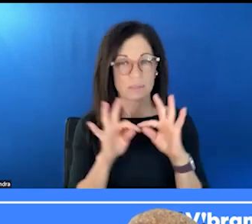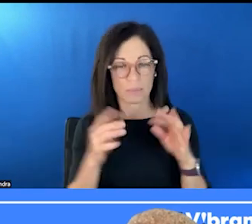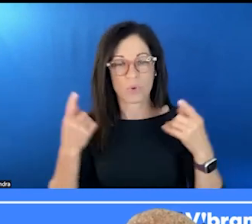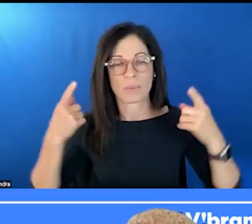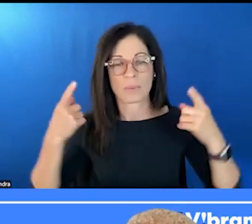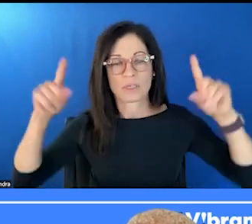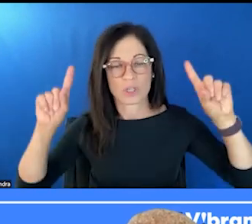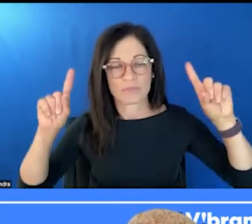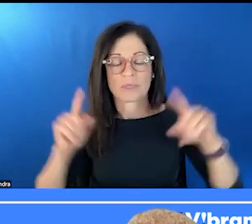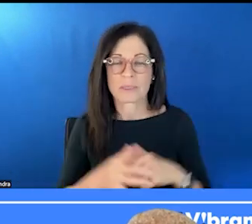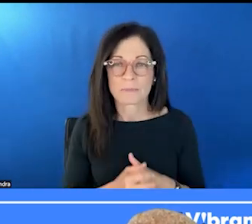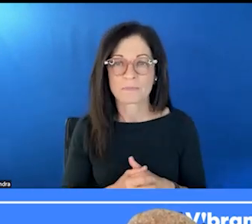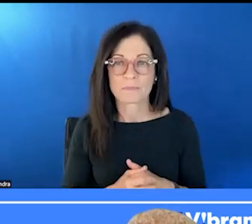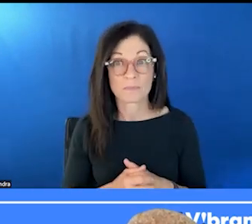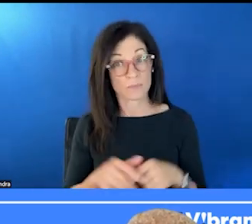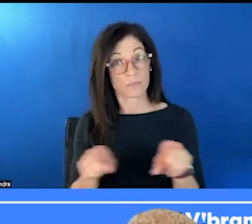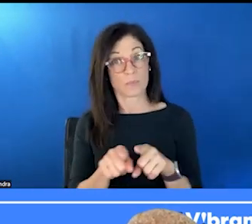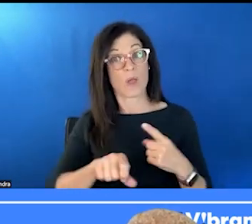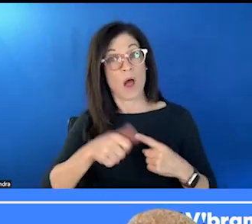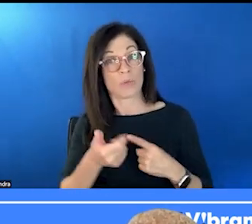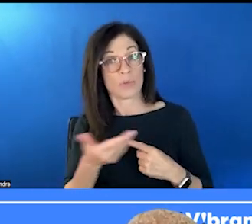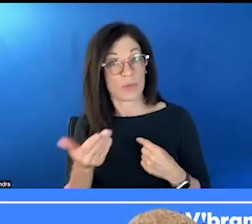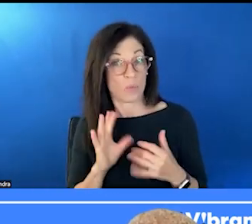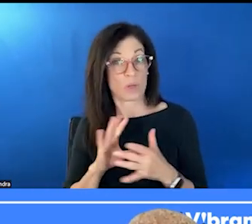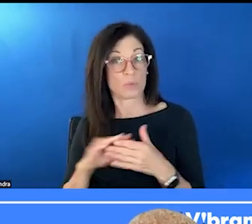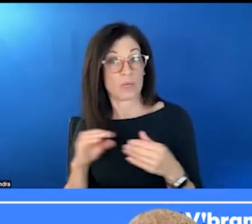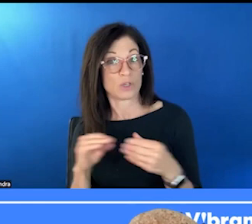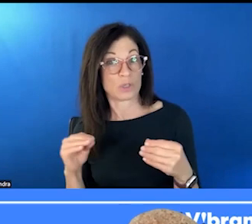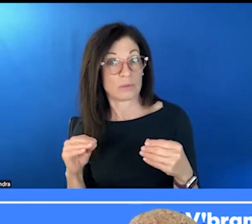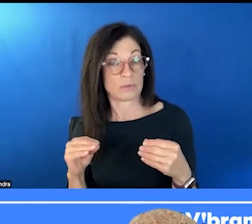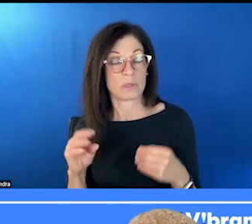ALSO, THE OTHER THING THAT I WANT TO MENTION IS SAMHSA IS